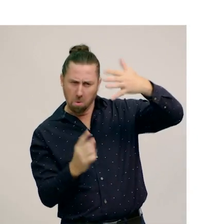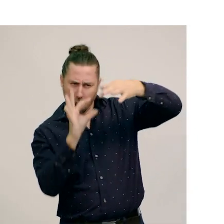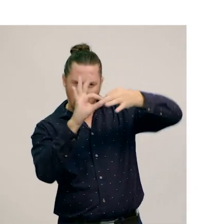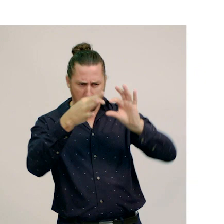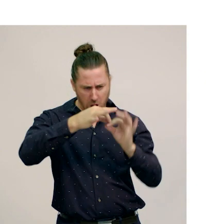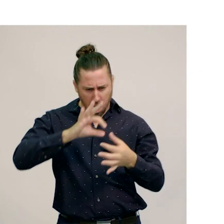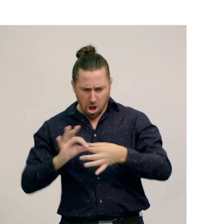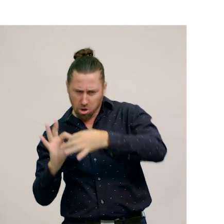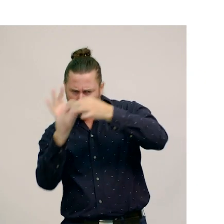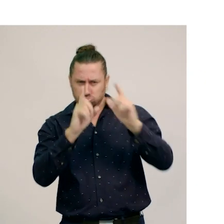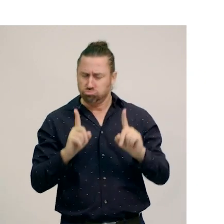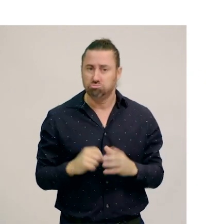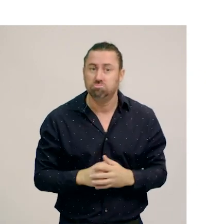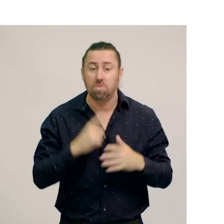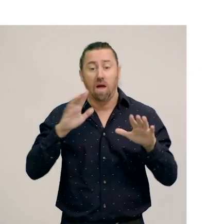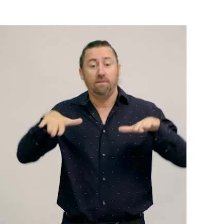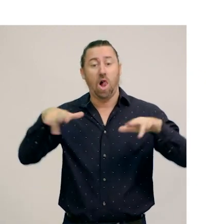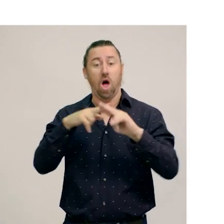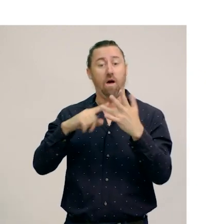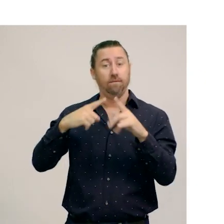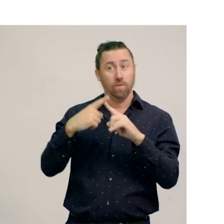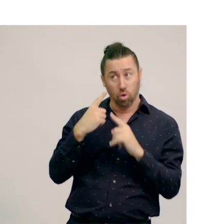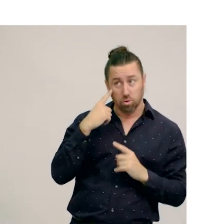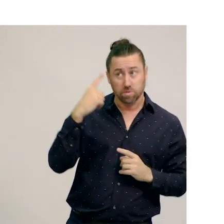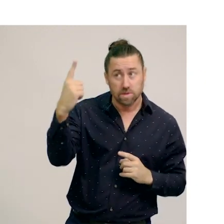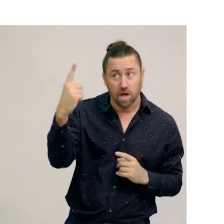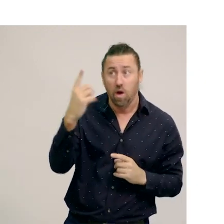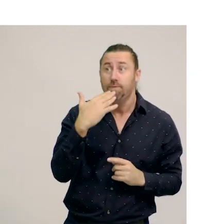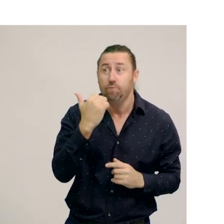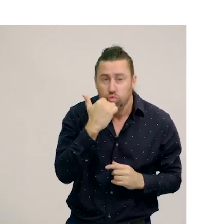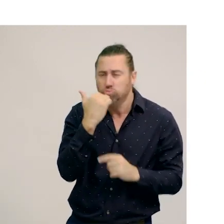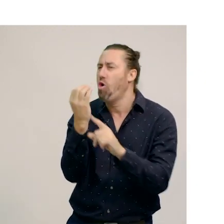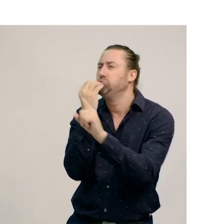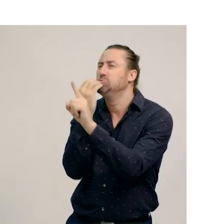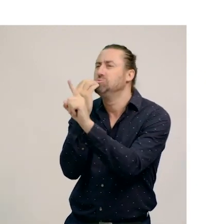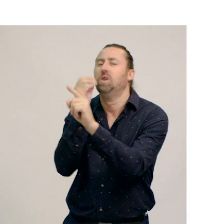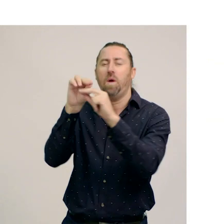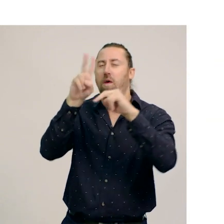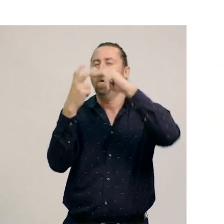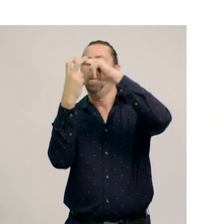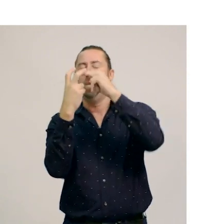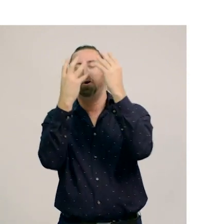Flying foxes live in, and eat fruit from a fruiting tree, so let’s draw this together.